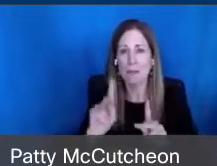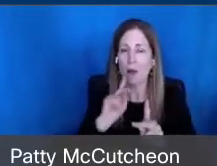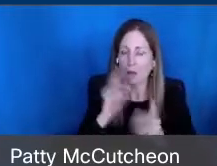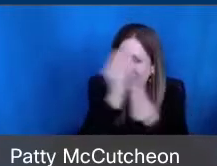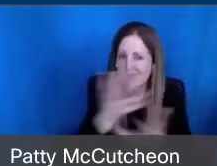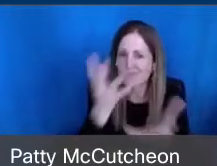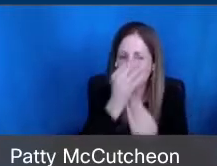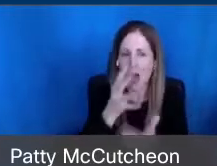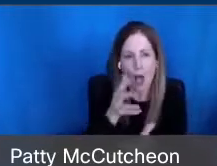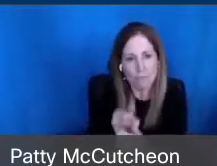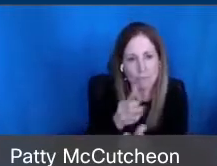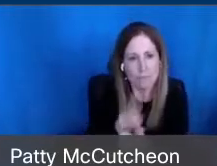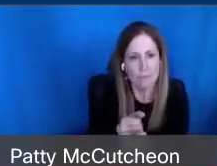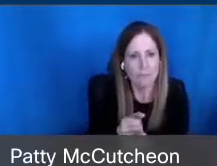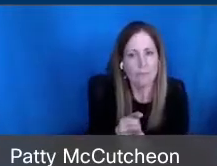for other diseases or conditions.